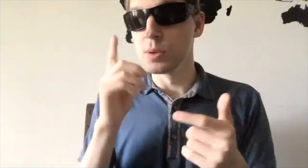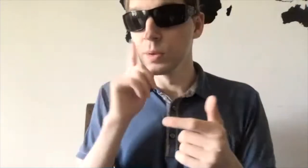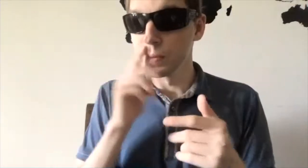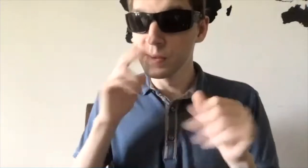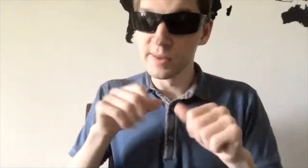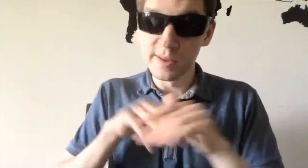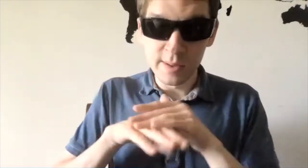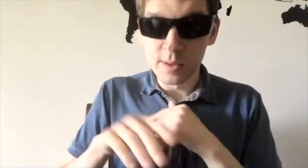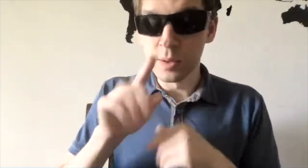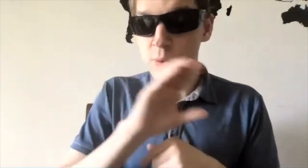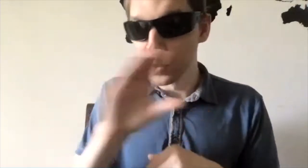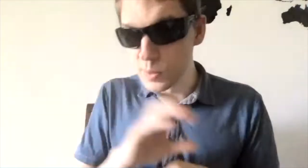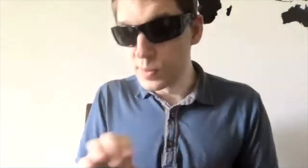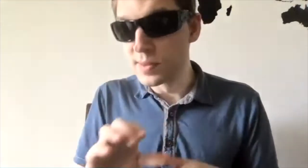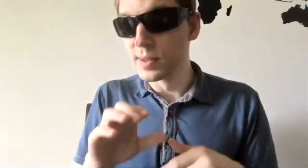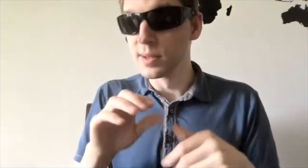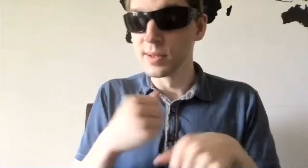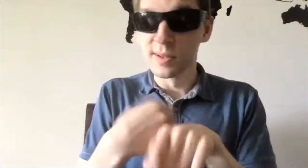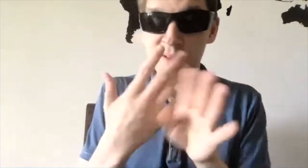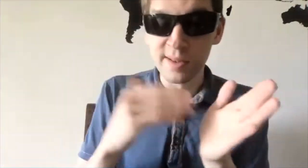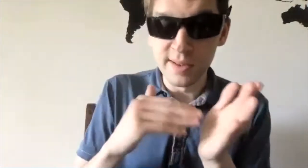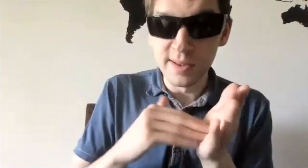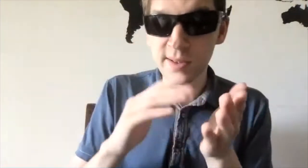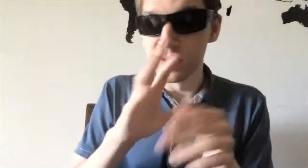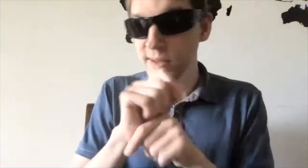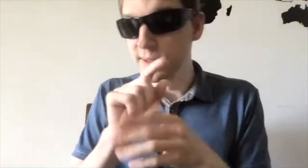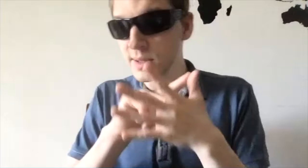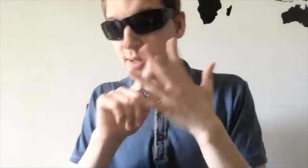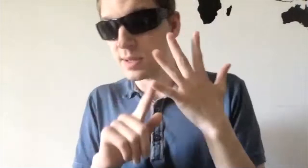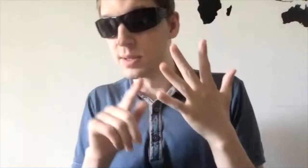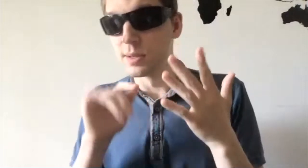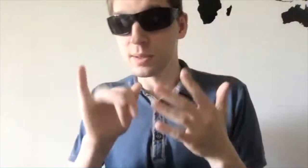navigating the screen. They may help me get into the meeting. They may navigate that form or